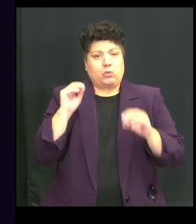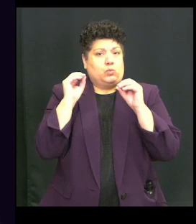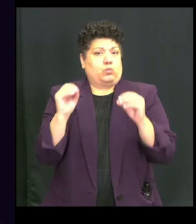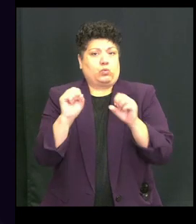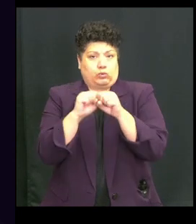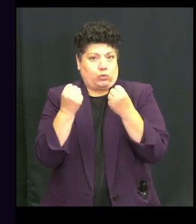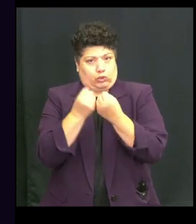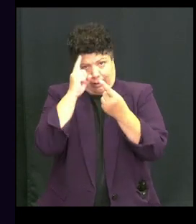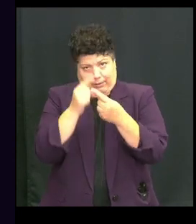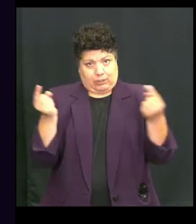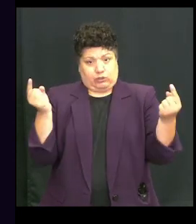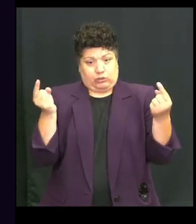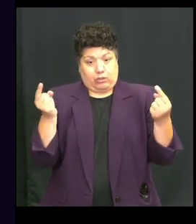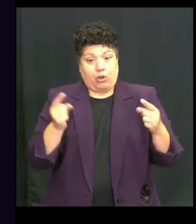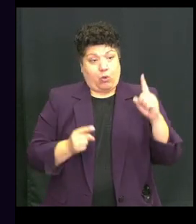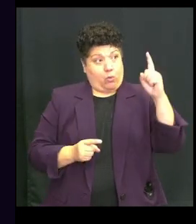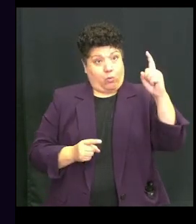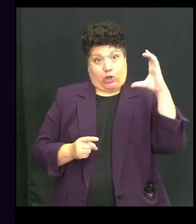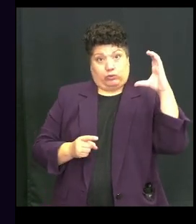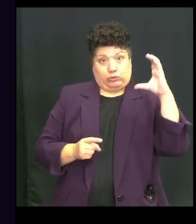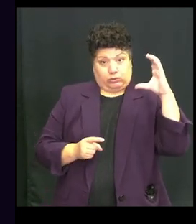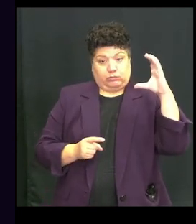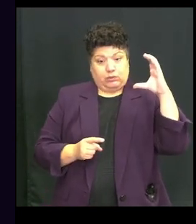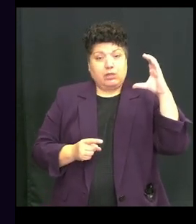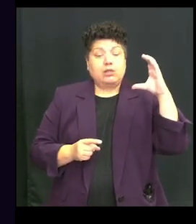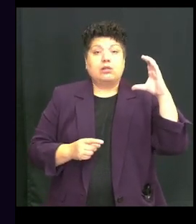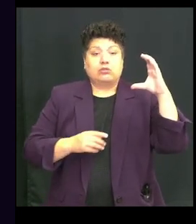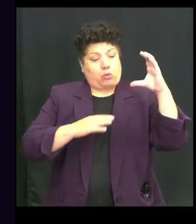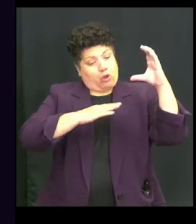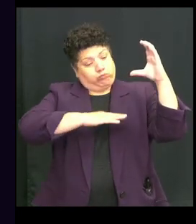And these results are more muted than what we see in the US.